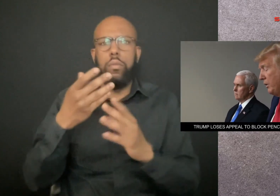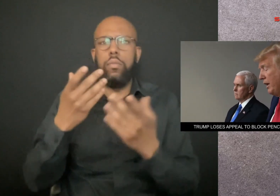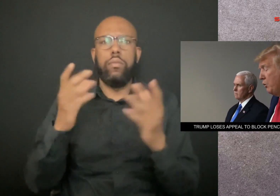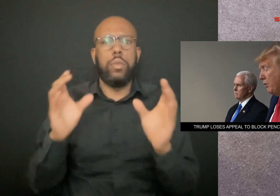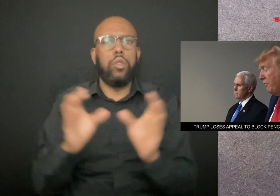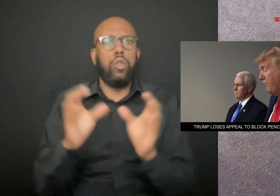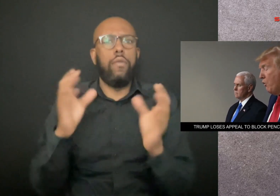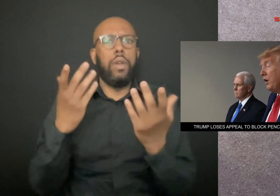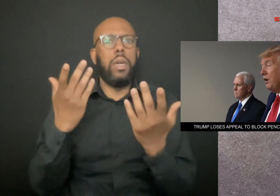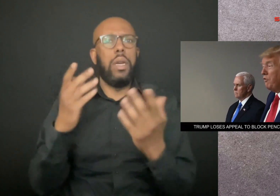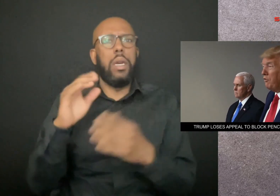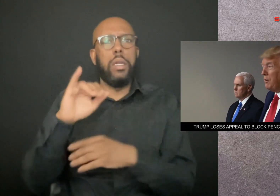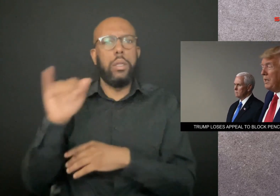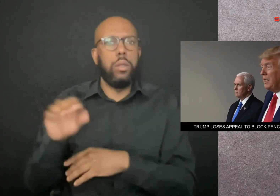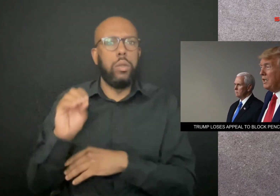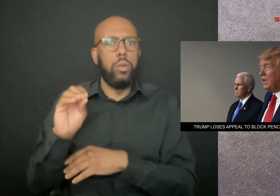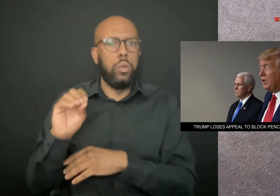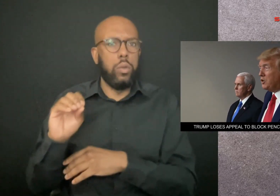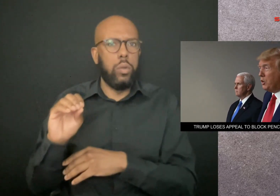President Joe Biden's victory.